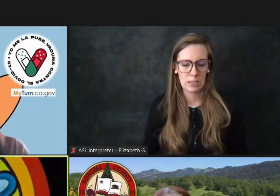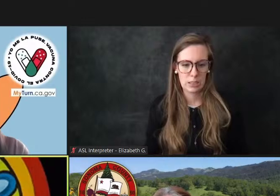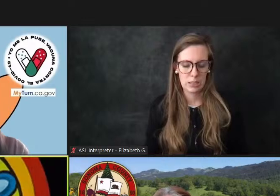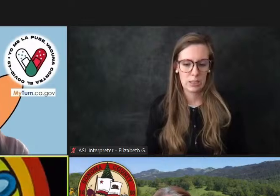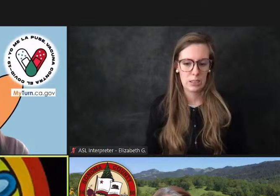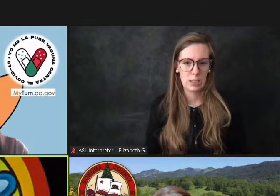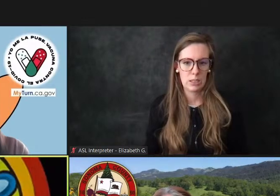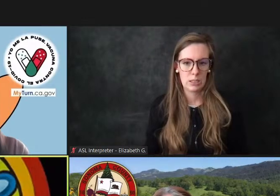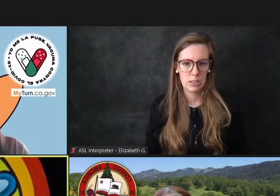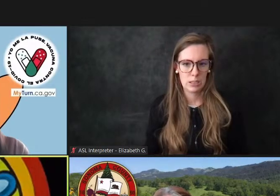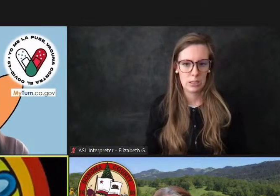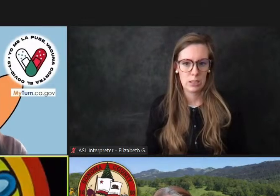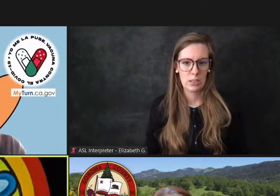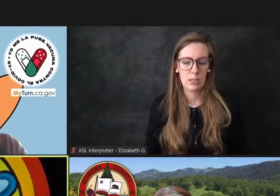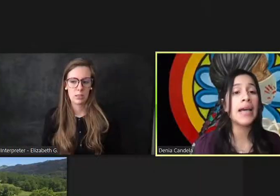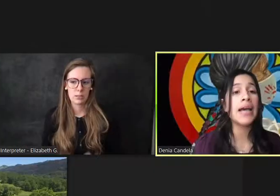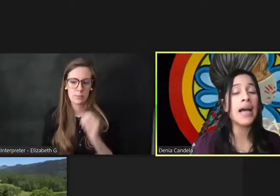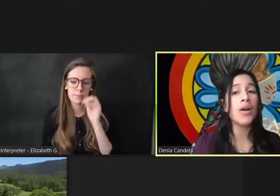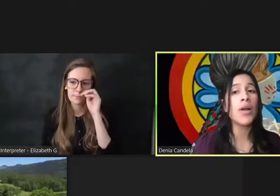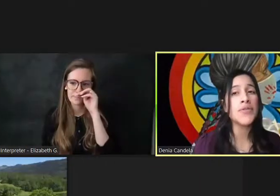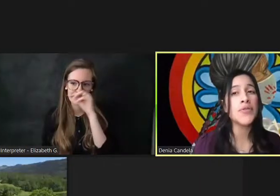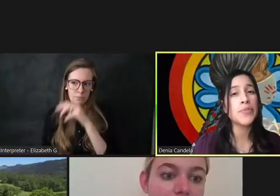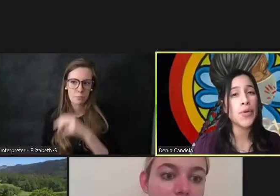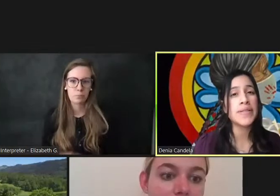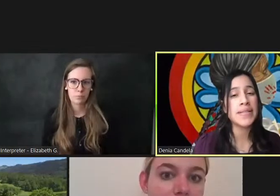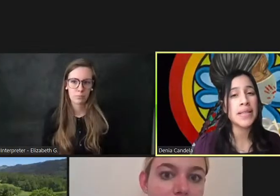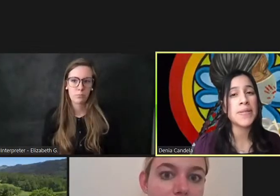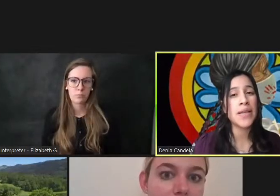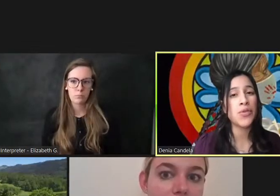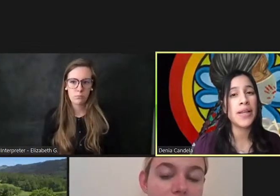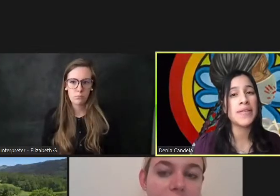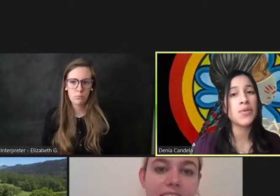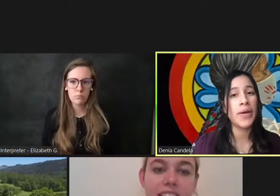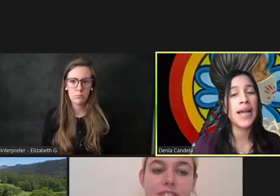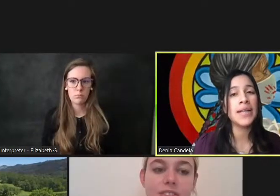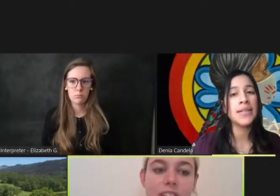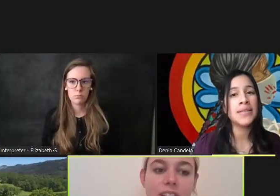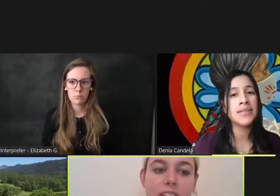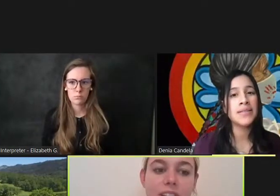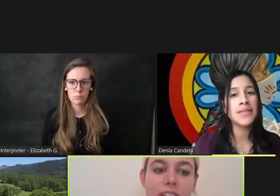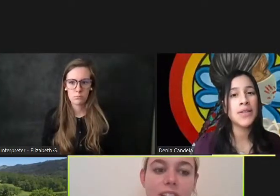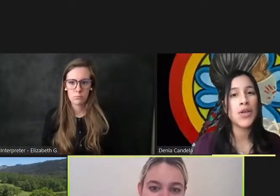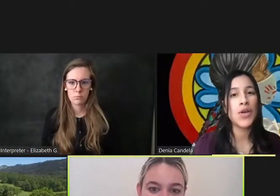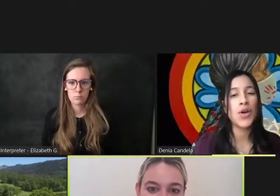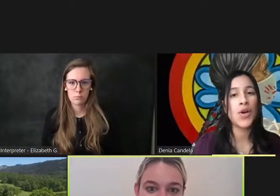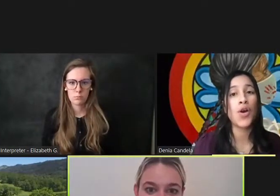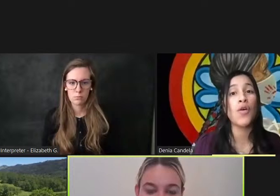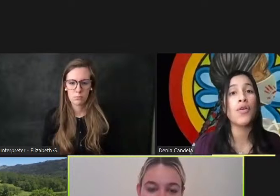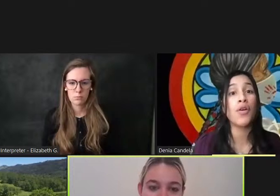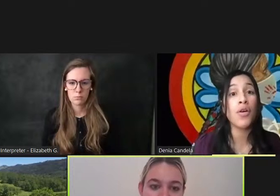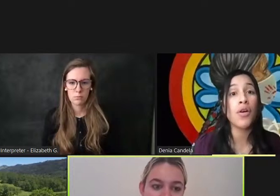I can a little bit to that. I can that will be monitoring the increases.